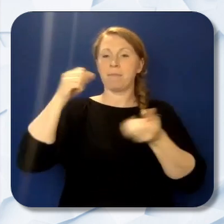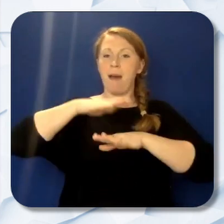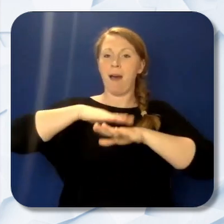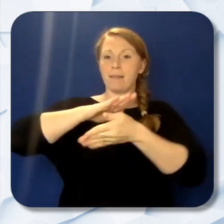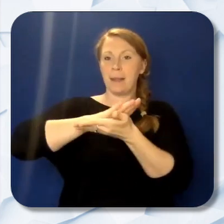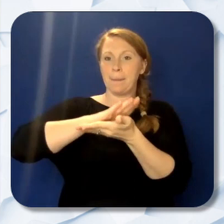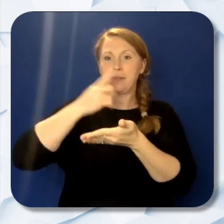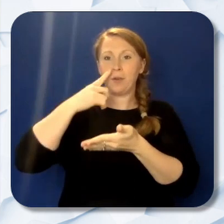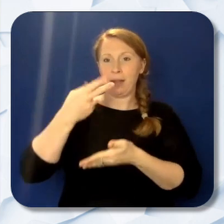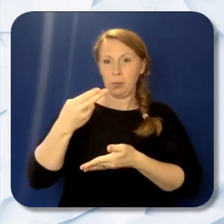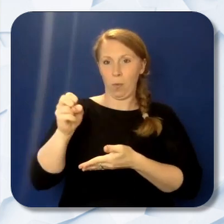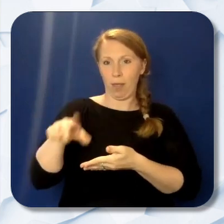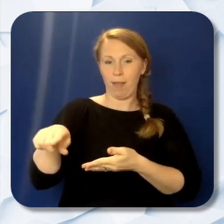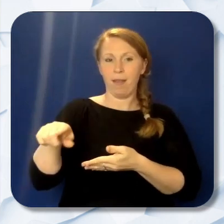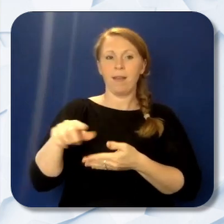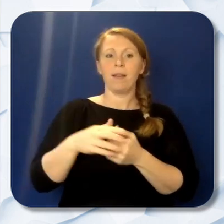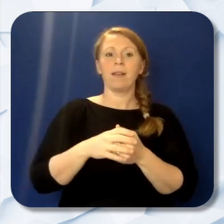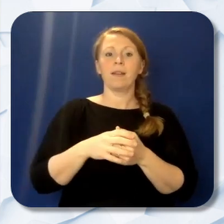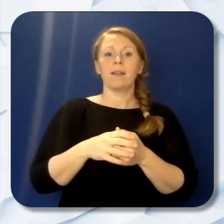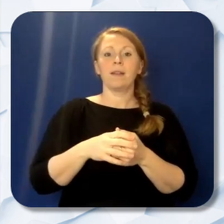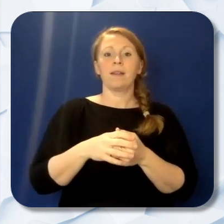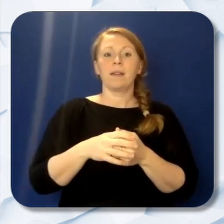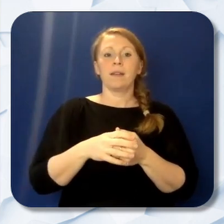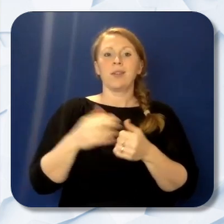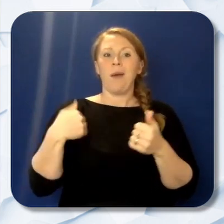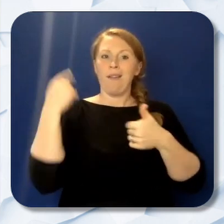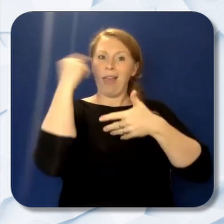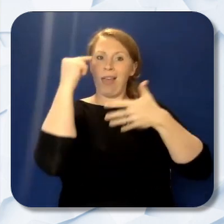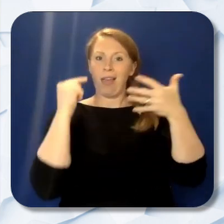mental health, awareness and reduce stigma. They receive support from the National Alliance